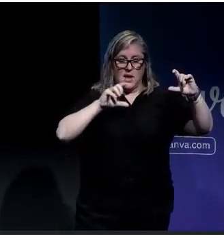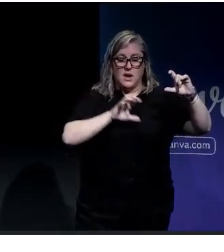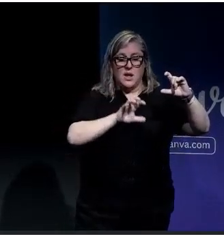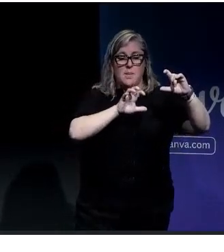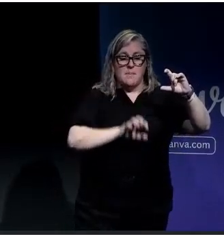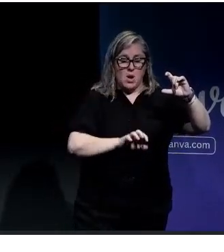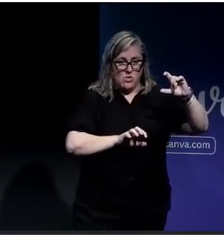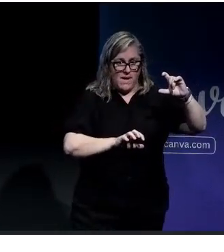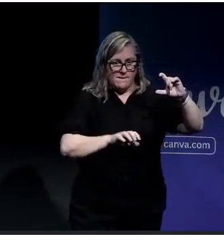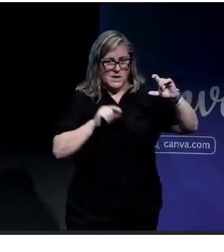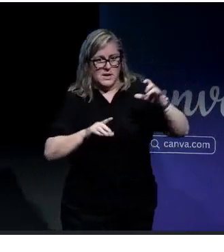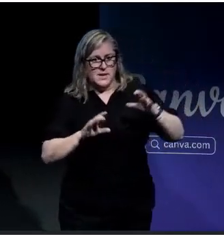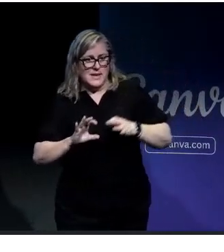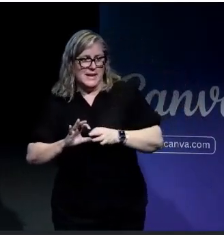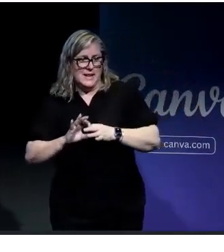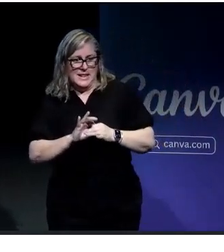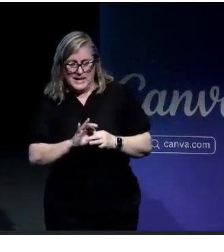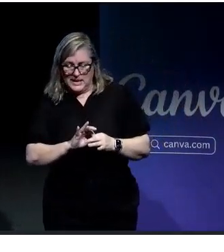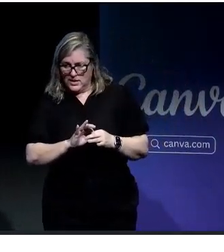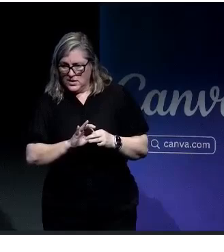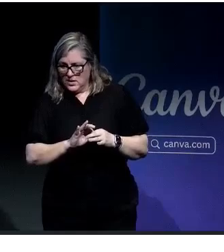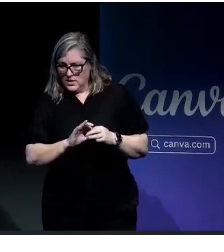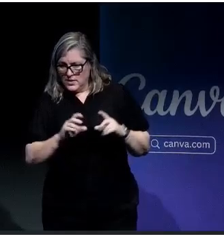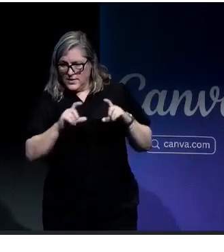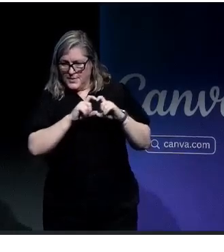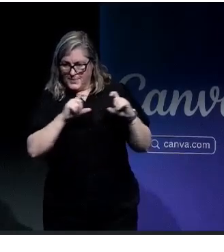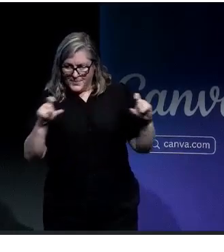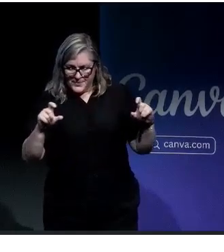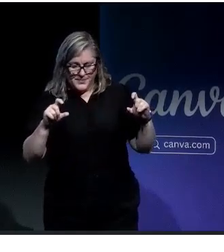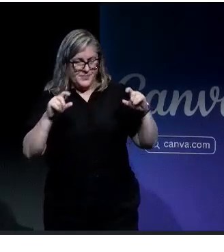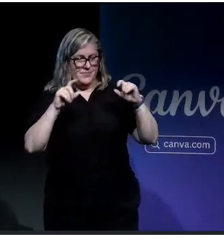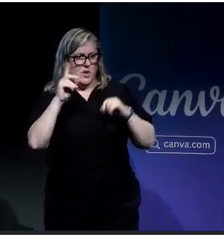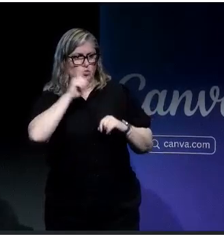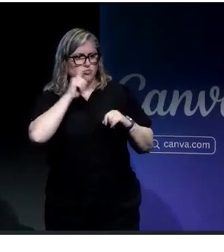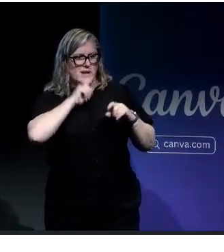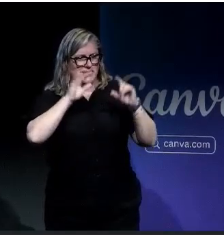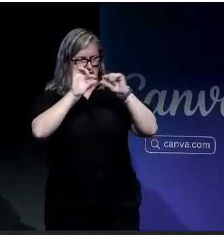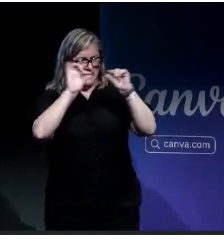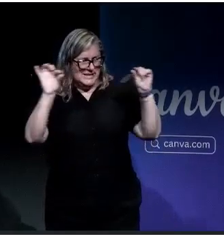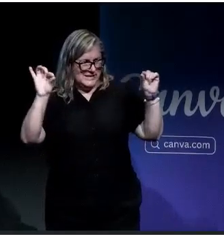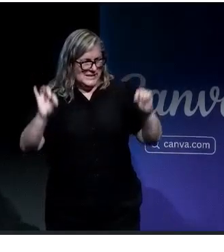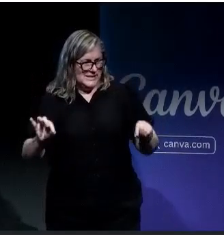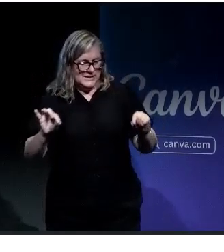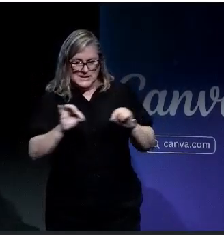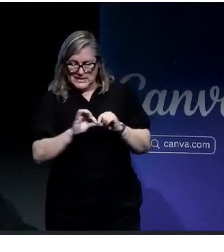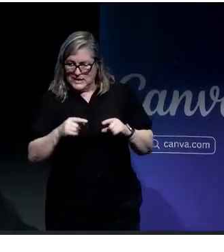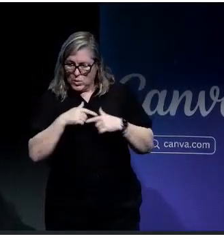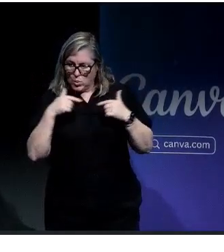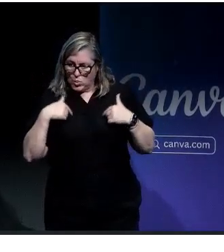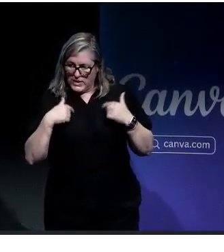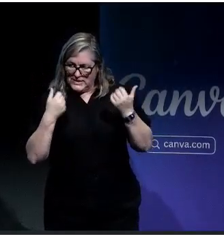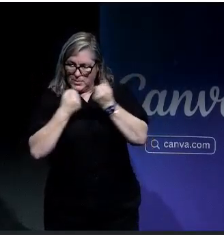And so the paragraph text is highlighted in this screenshot. And so, the paragraph text says, We support you to embed accessibility